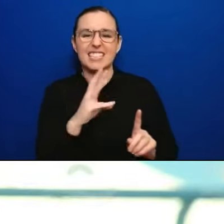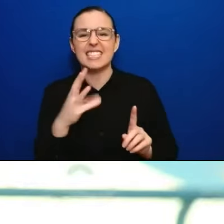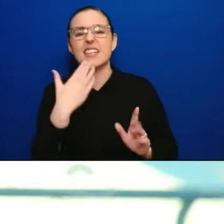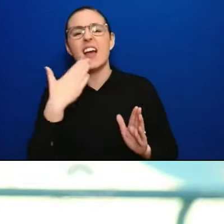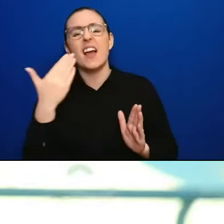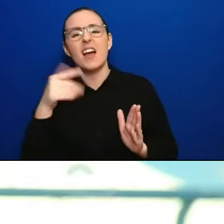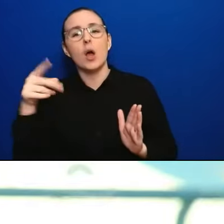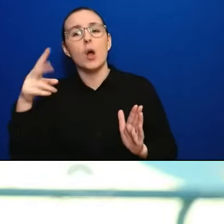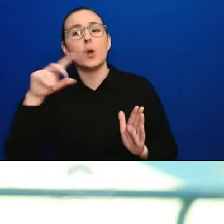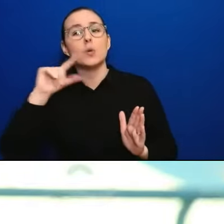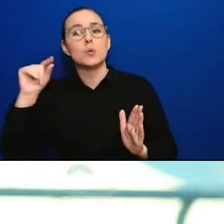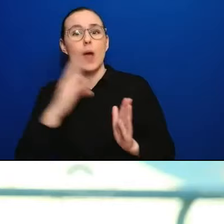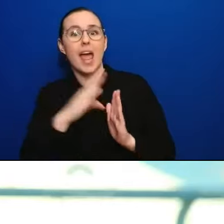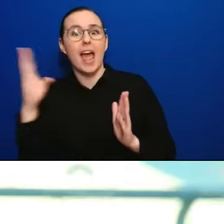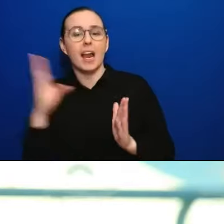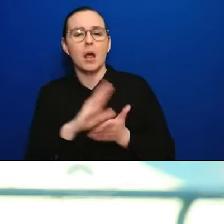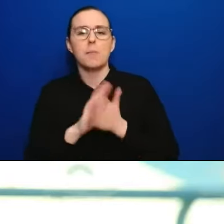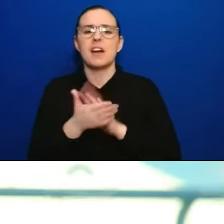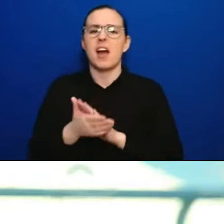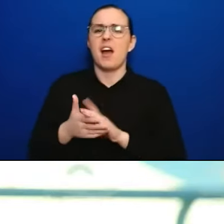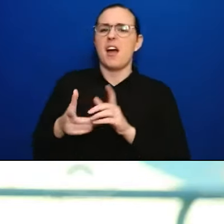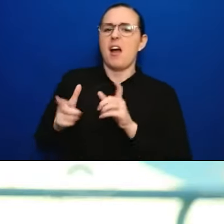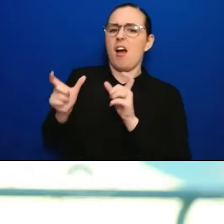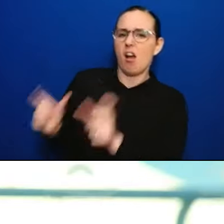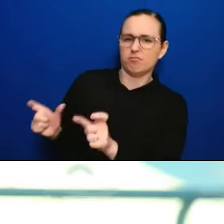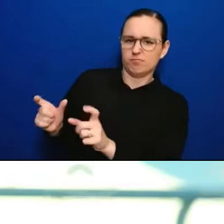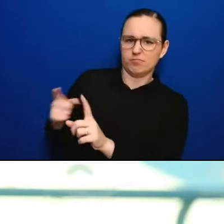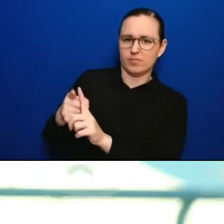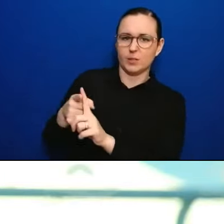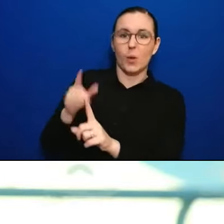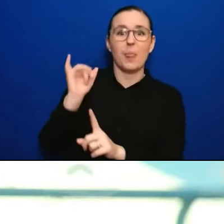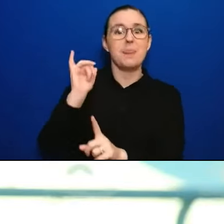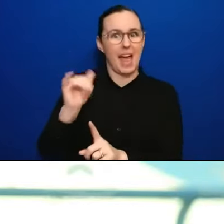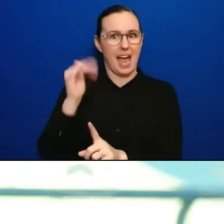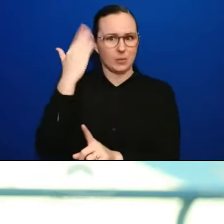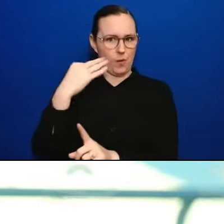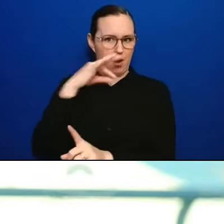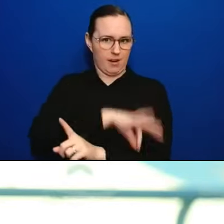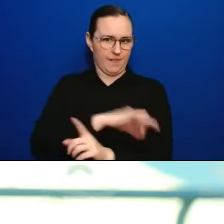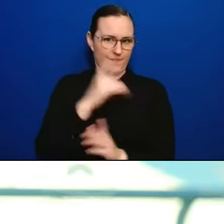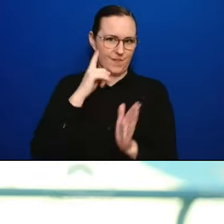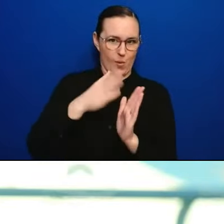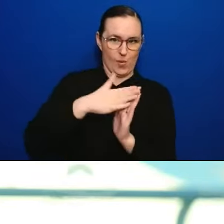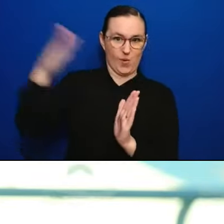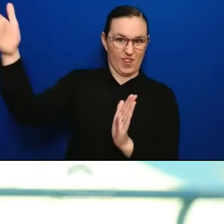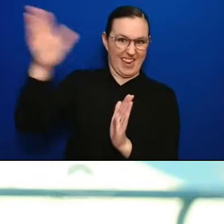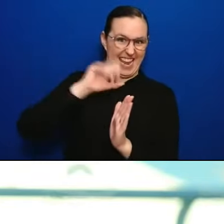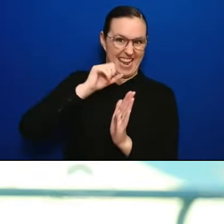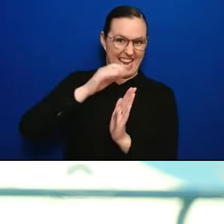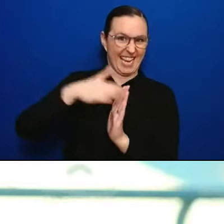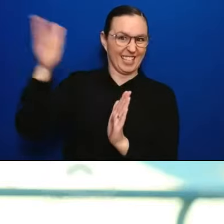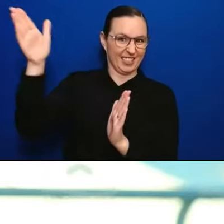of 6 to 15 to 20 year age group